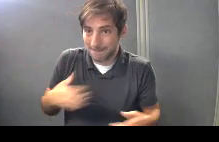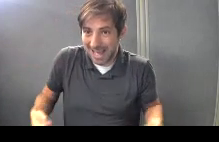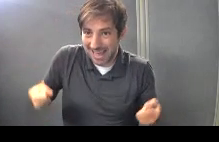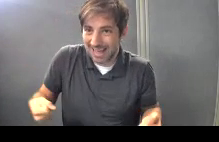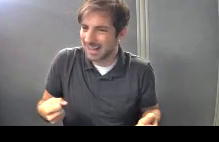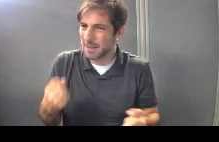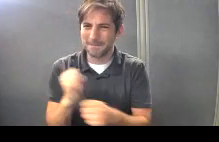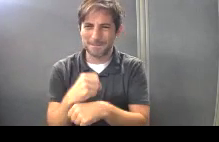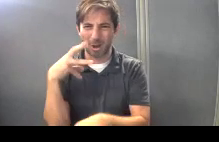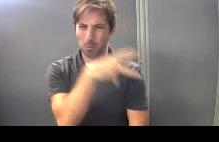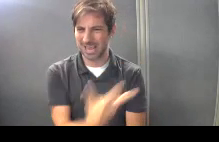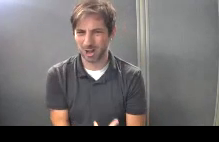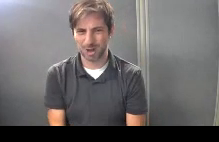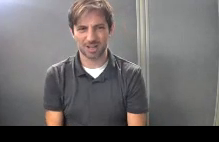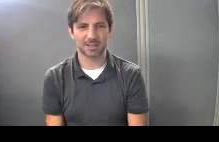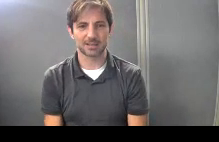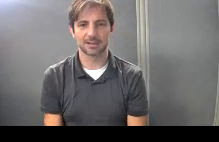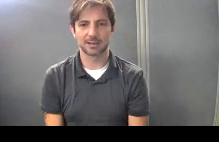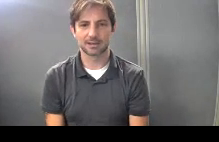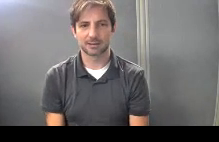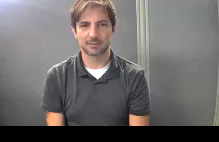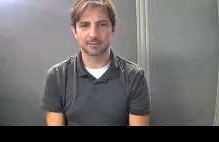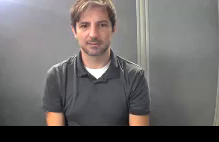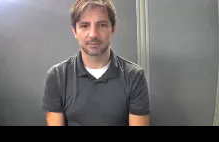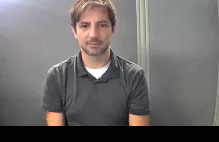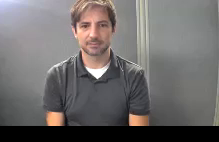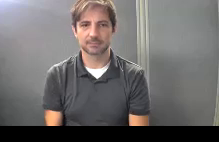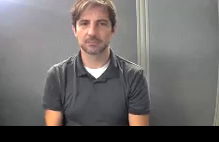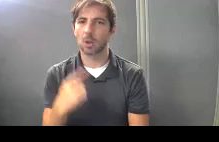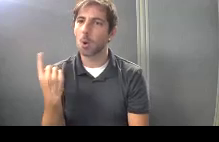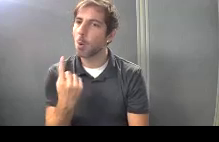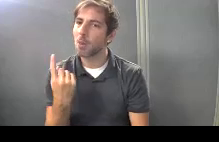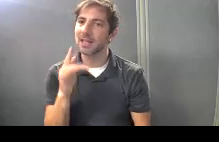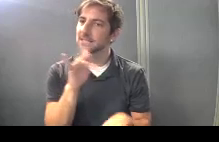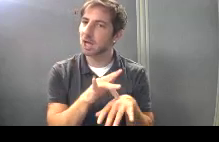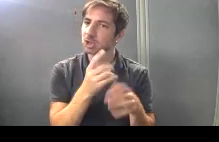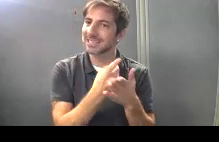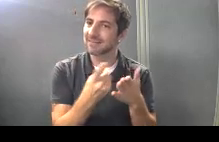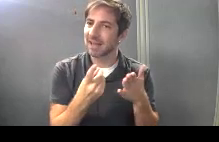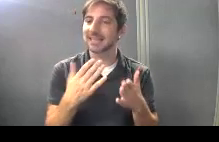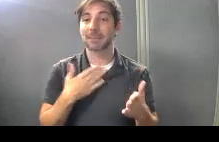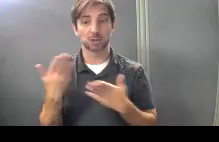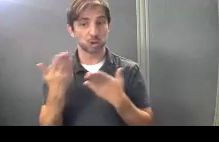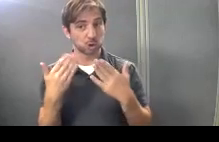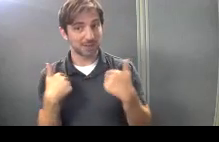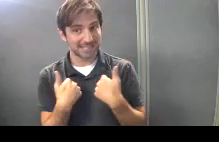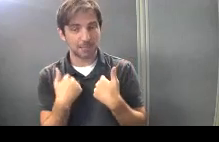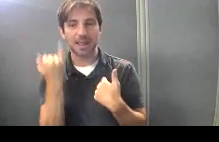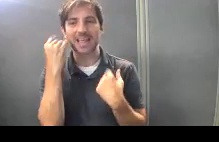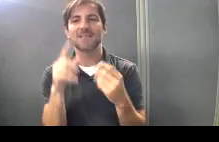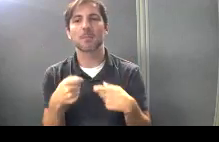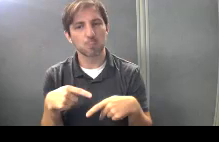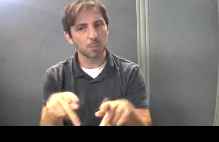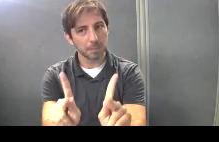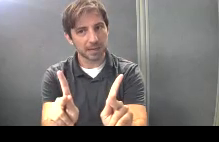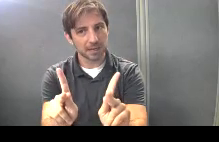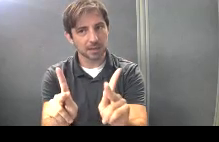PLEASE ONLY TOUCH OUR DEVICES AND SERVICE ANIMALS IF WE HAVE GIVEN YOU PERMISSION.